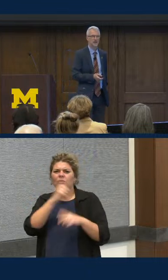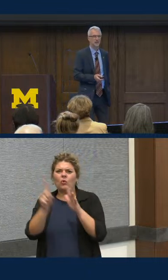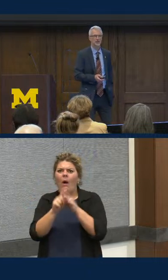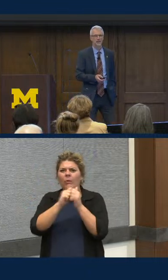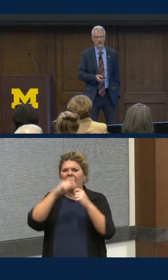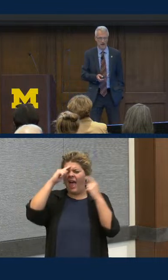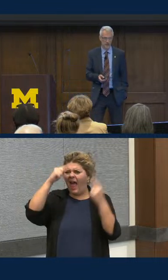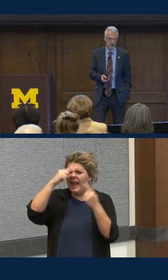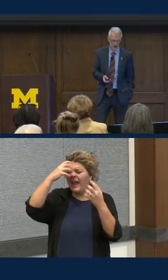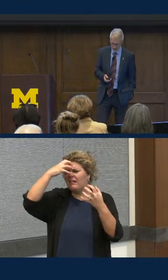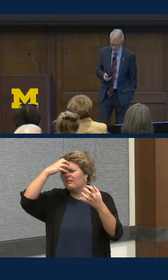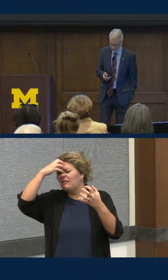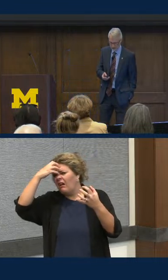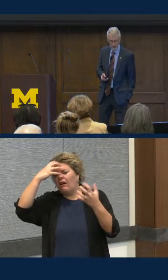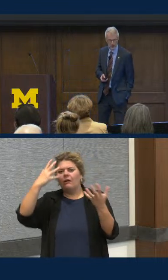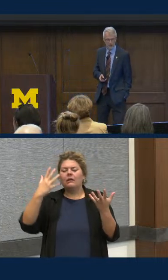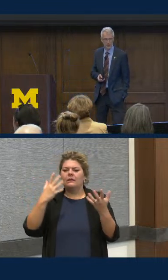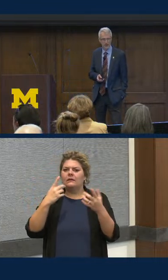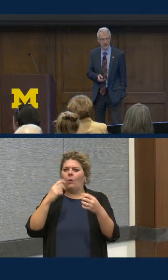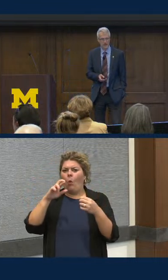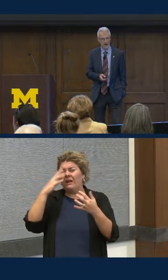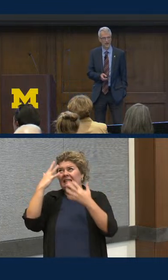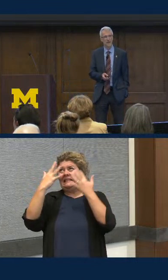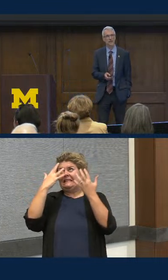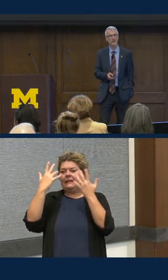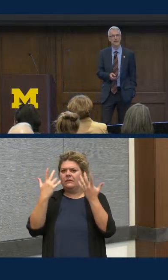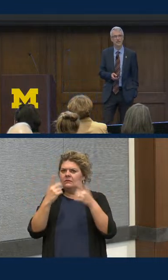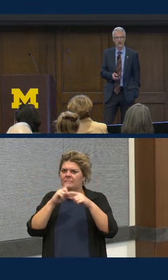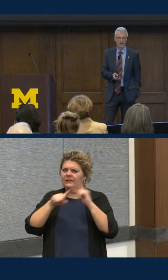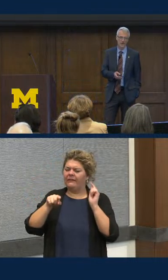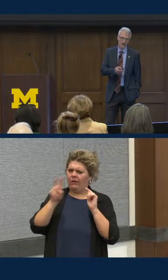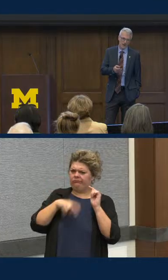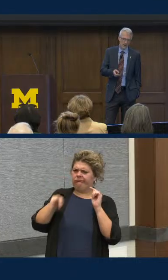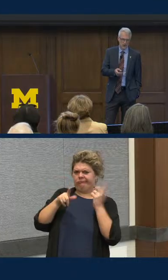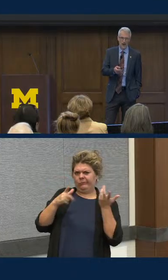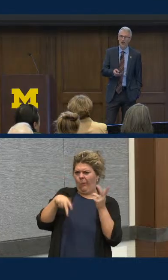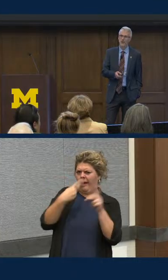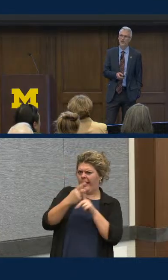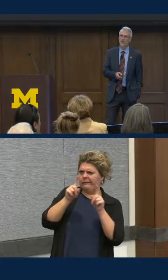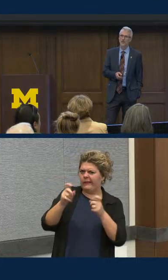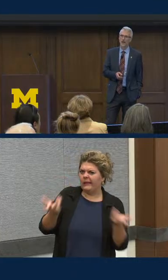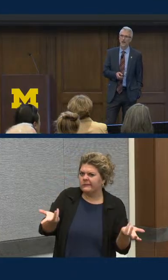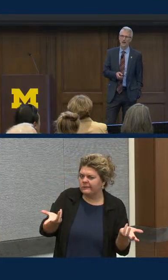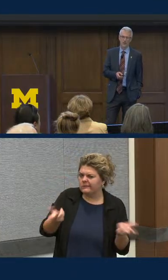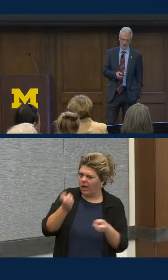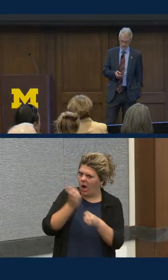it's less obvious perhaps what kind of diagnostic tests are needed and perhaps AI methods could be helpful in that